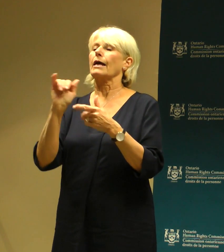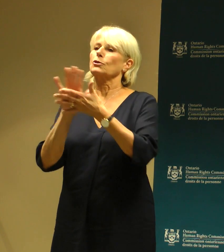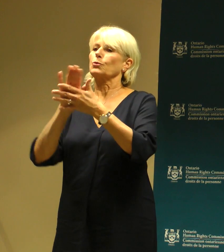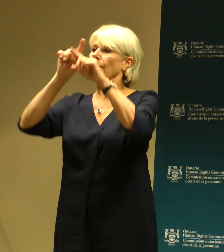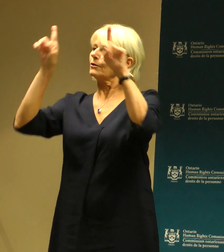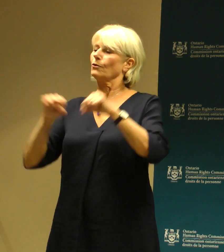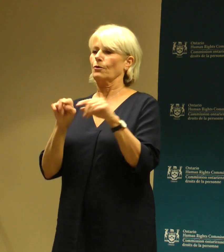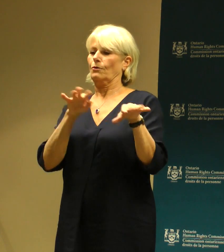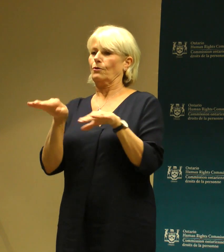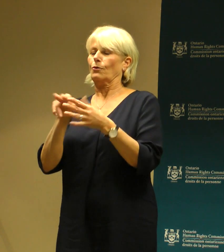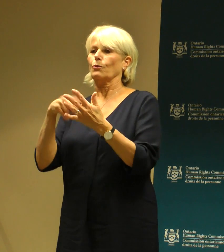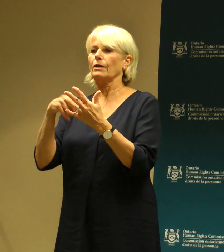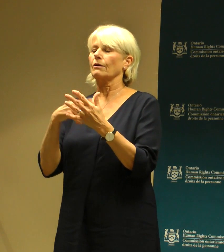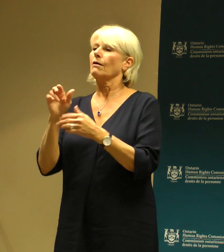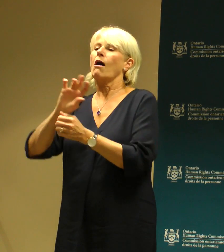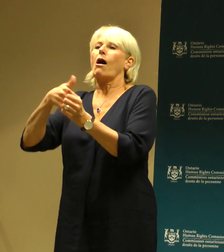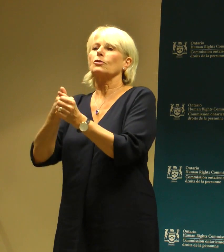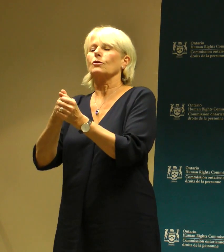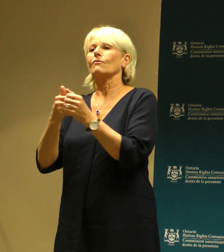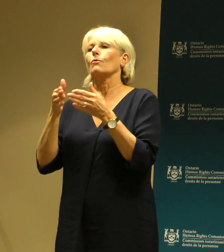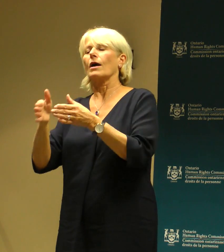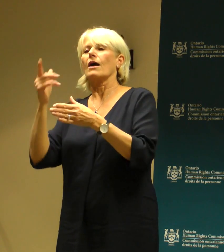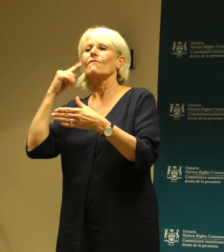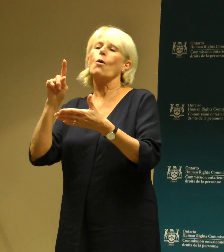alternative formats for assignments, or extra time on tests.